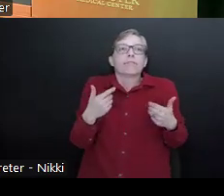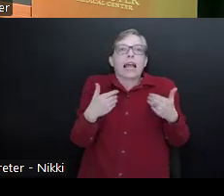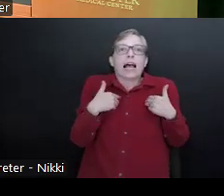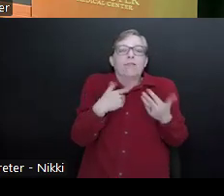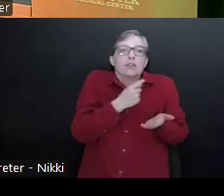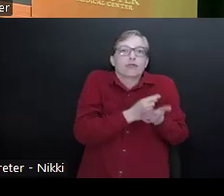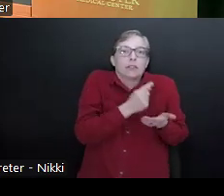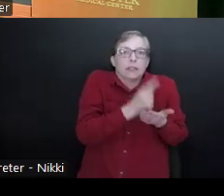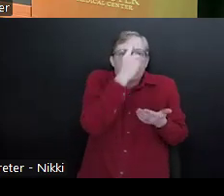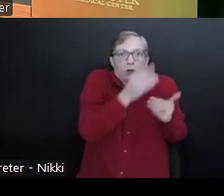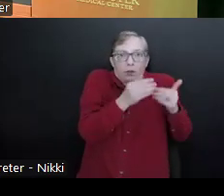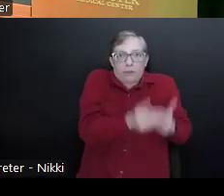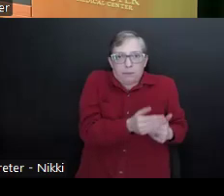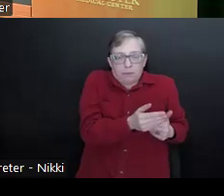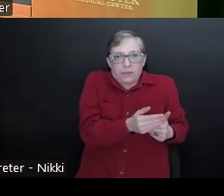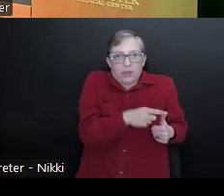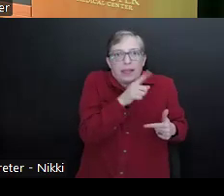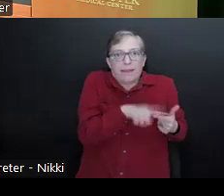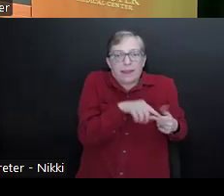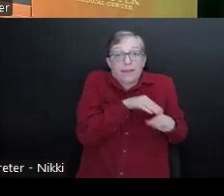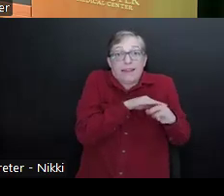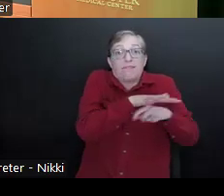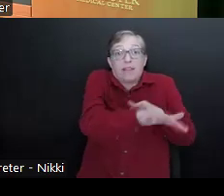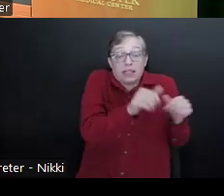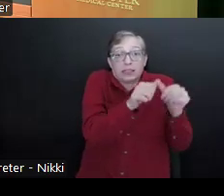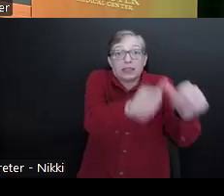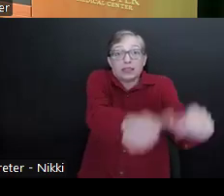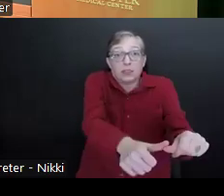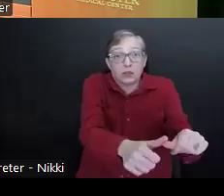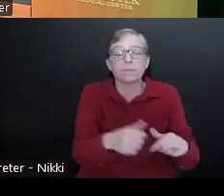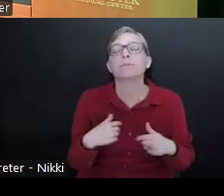then those effects last and I'm thinking partly because of the sort of national